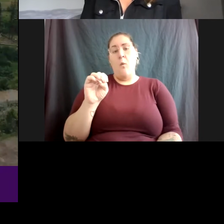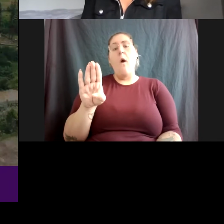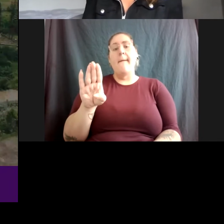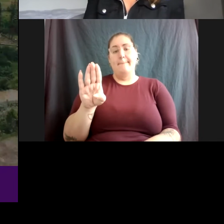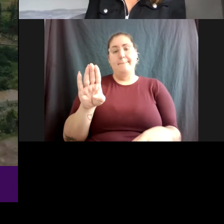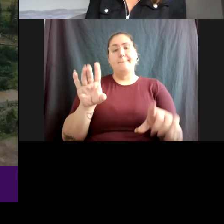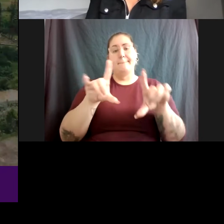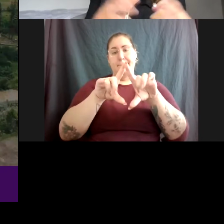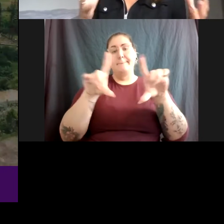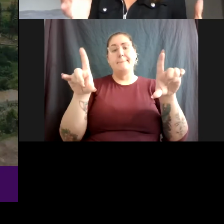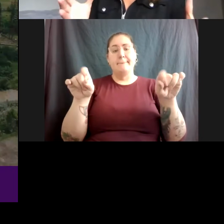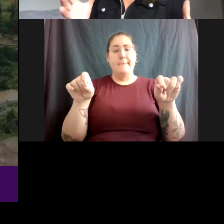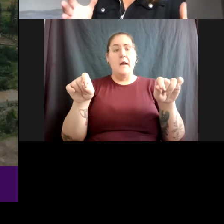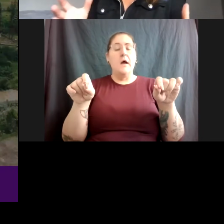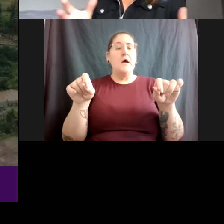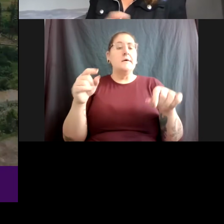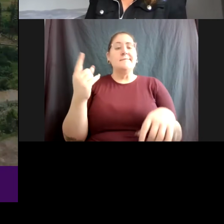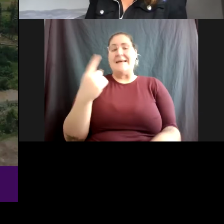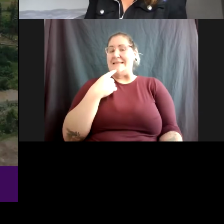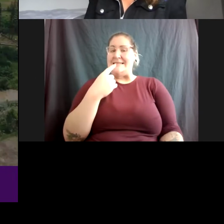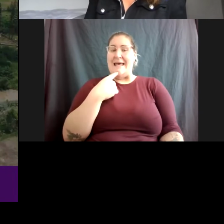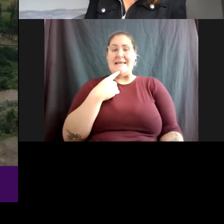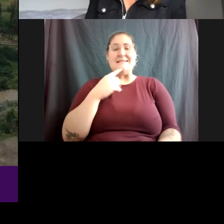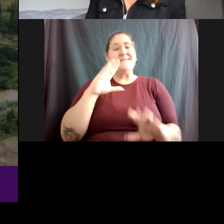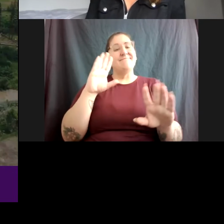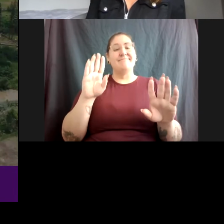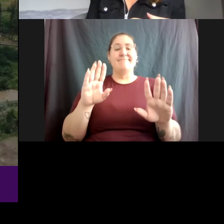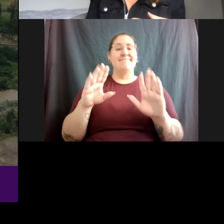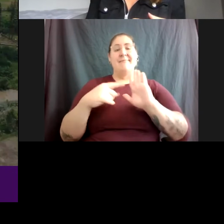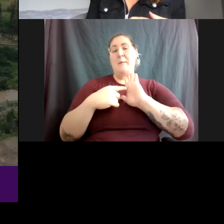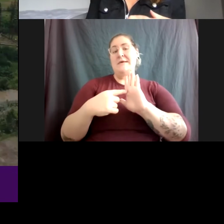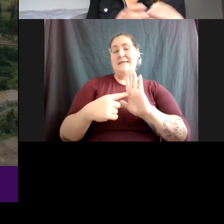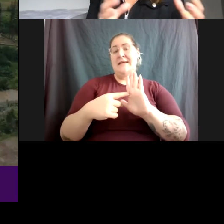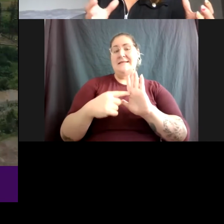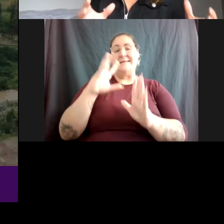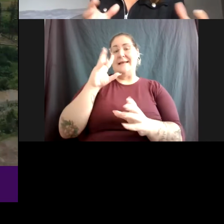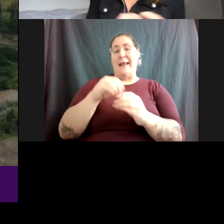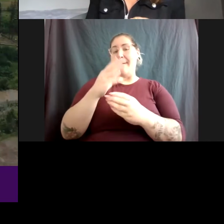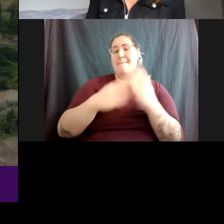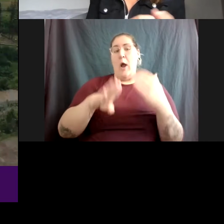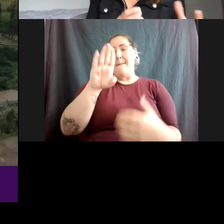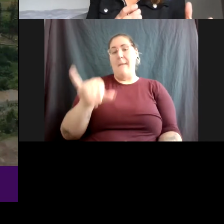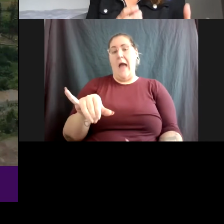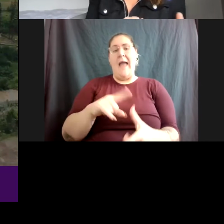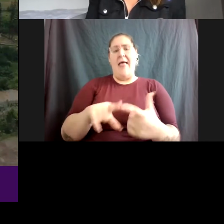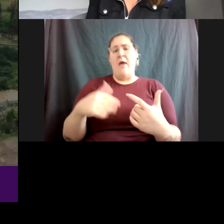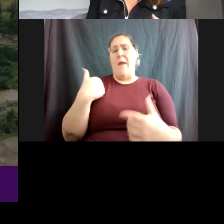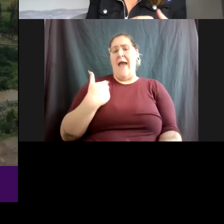is where we are presented in part by page, we have got 3 names of band; Labyrinth, Front